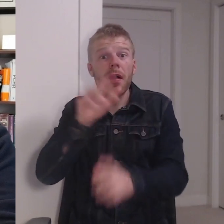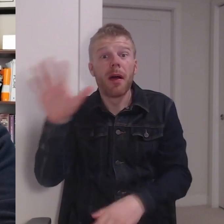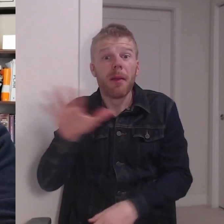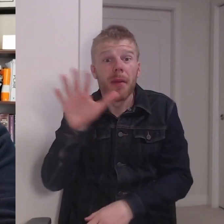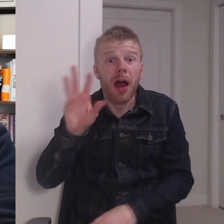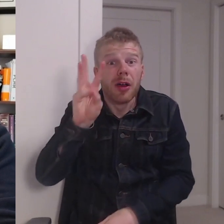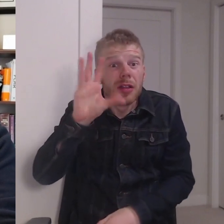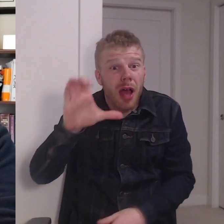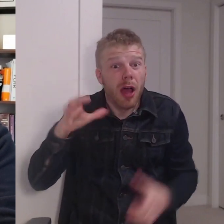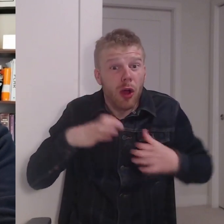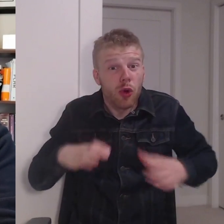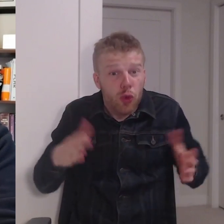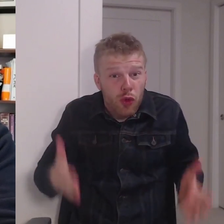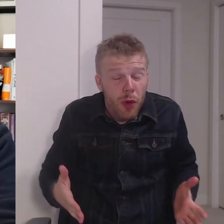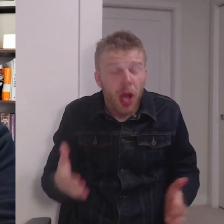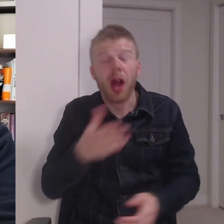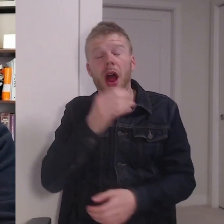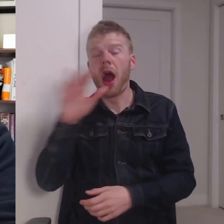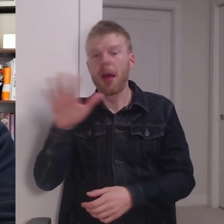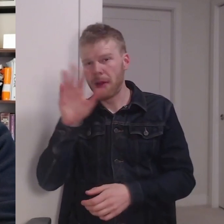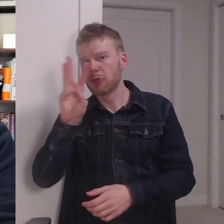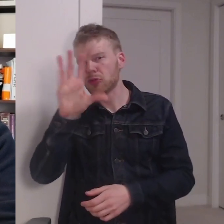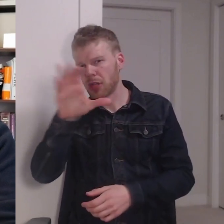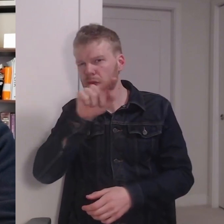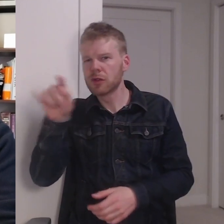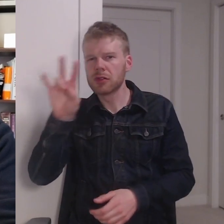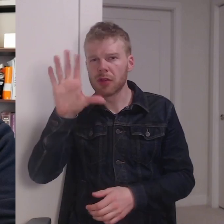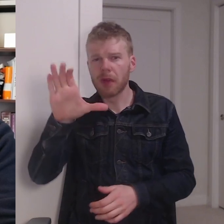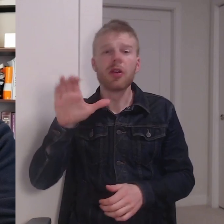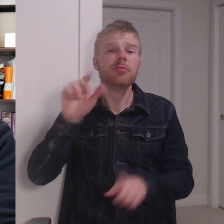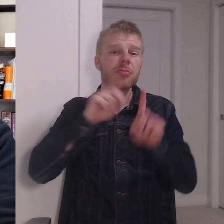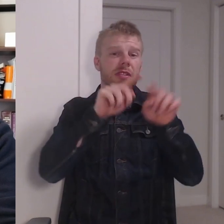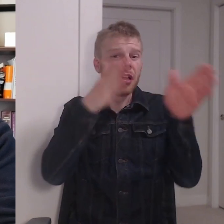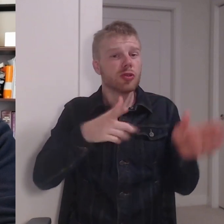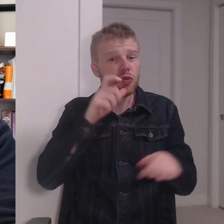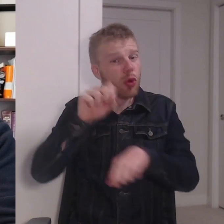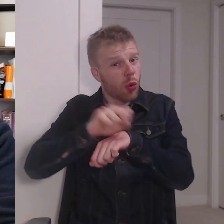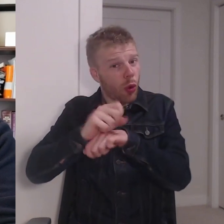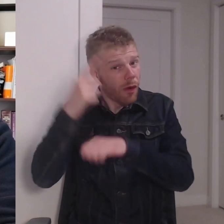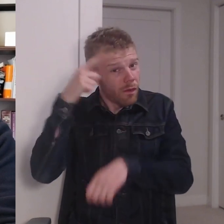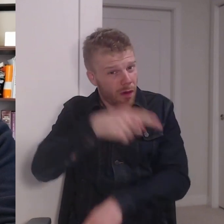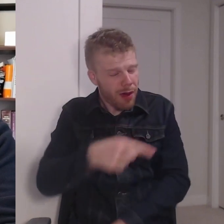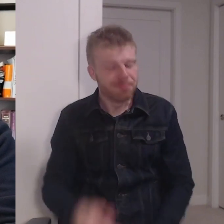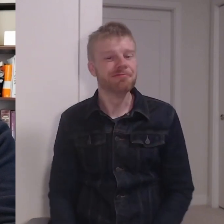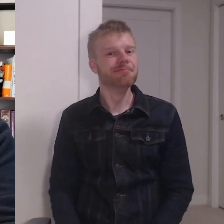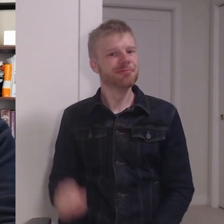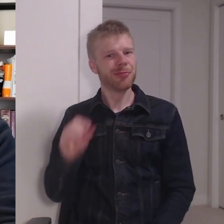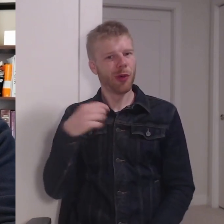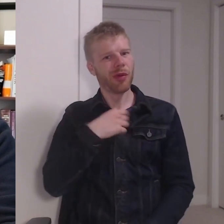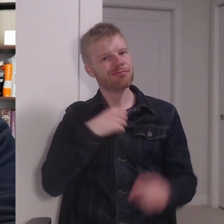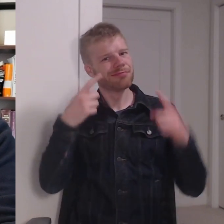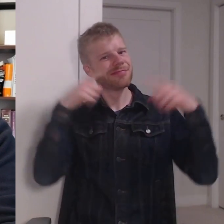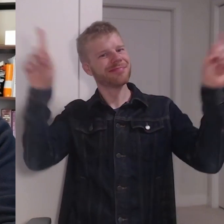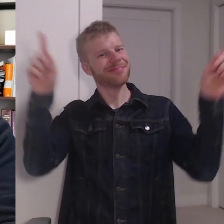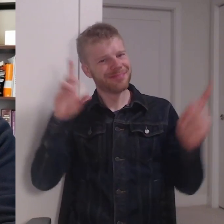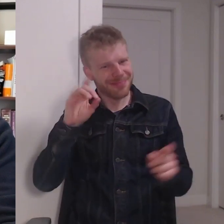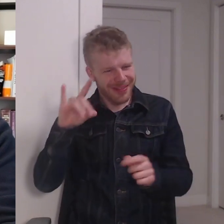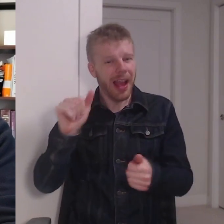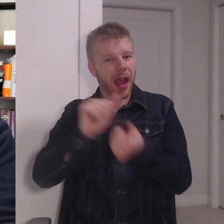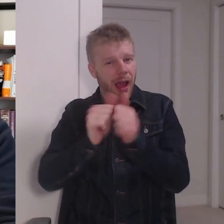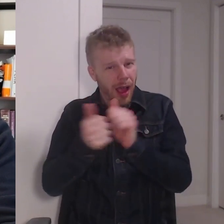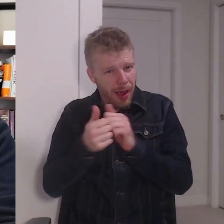consumers and about 600 or 700 attendants who work for them. So we did adapt and